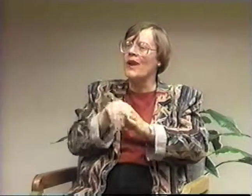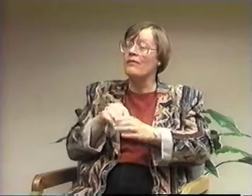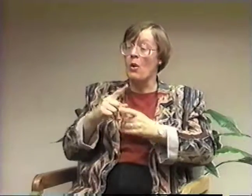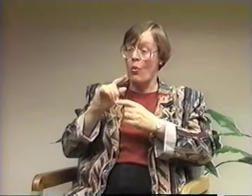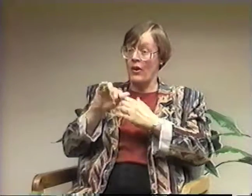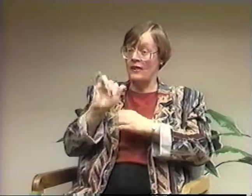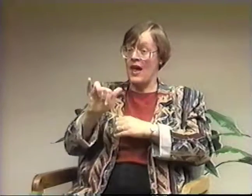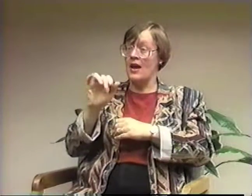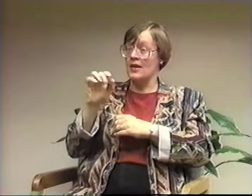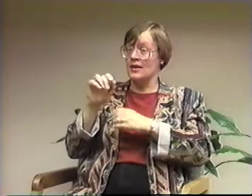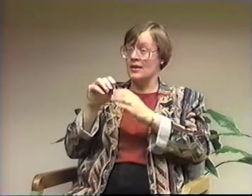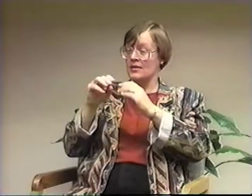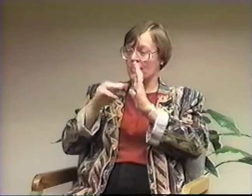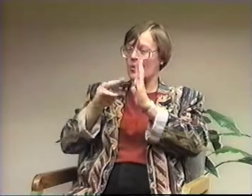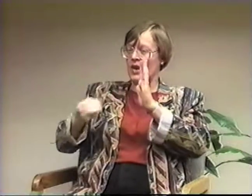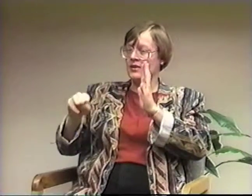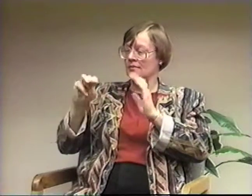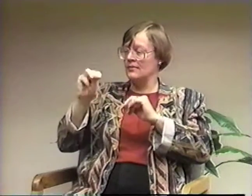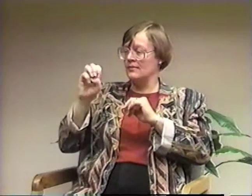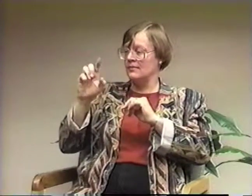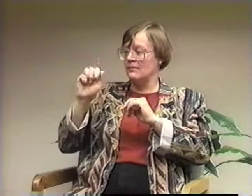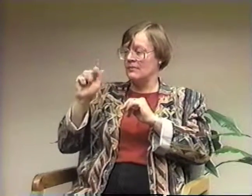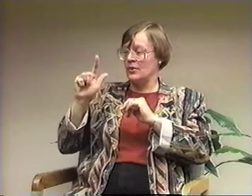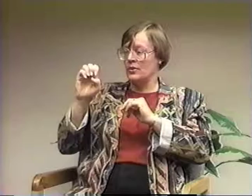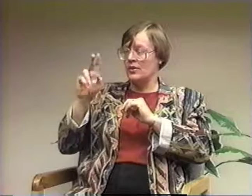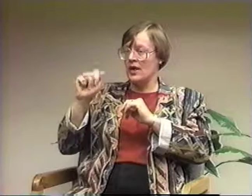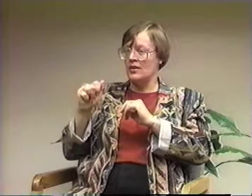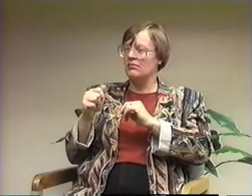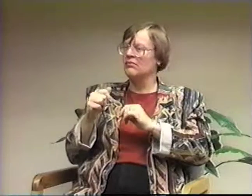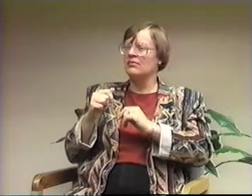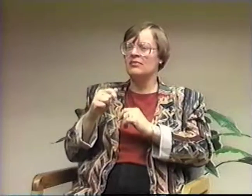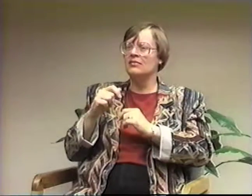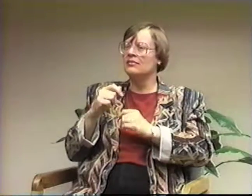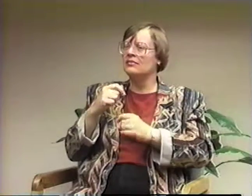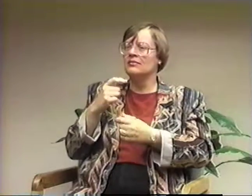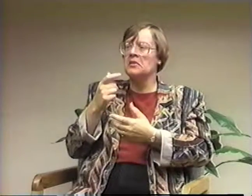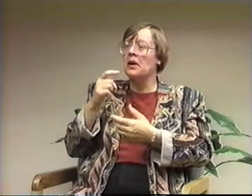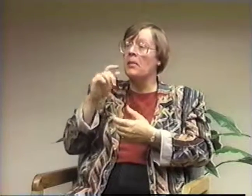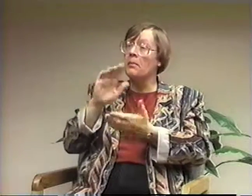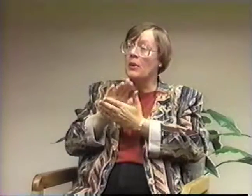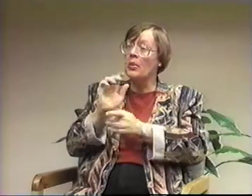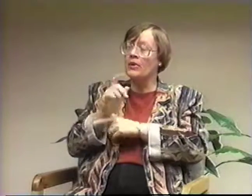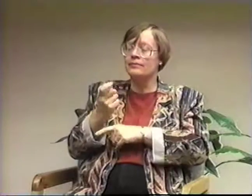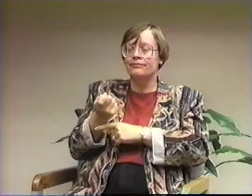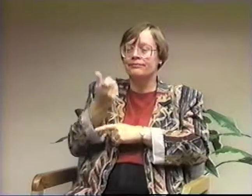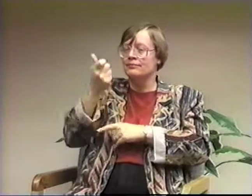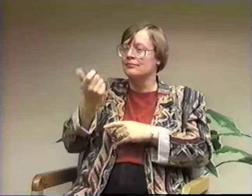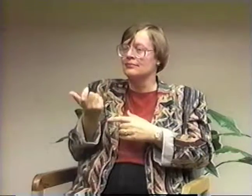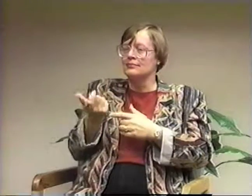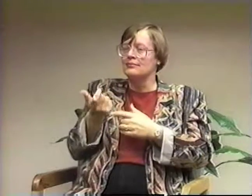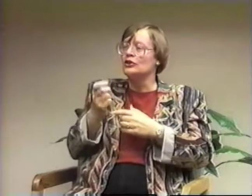with the salesperson who gets the product and who then must distribute them to customers.